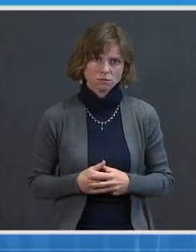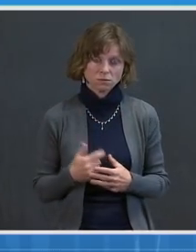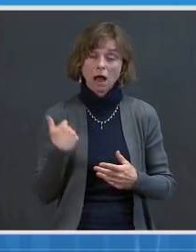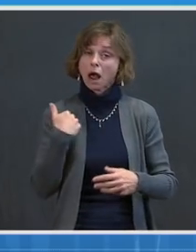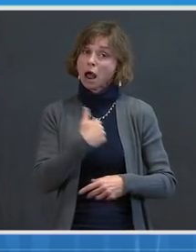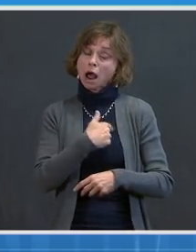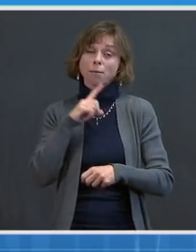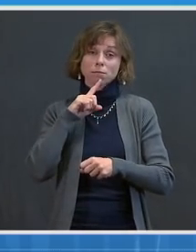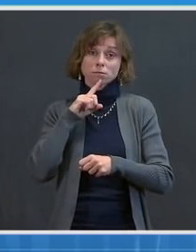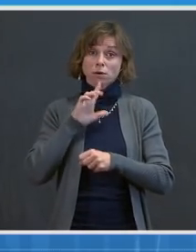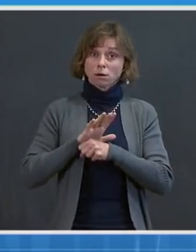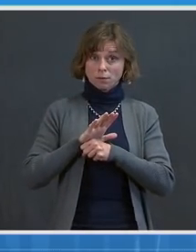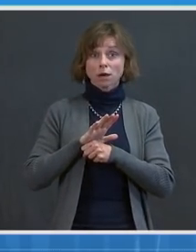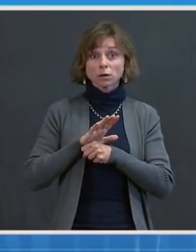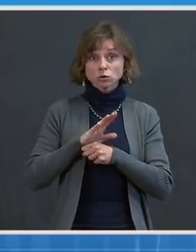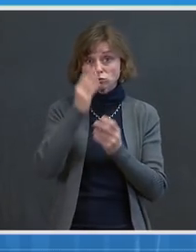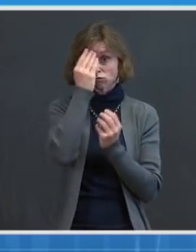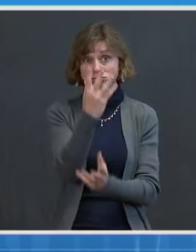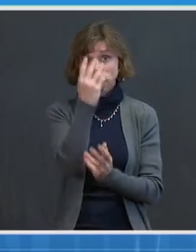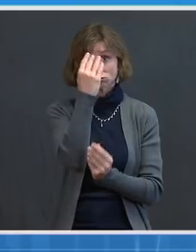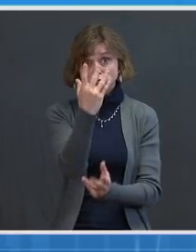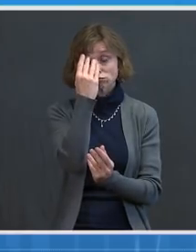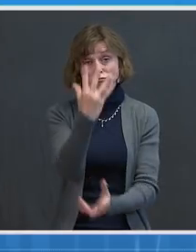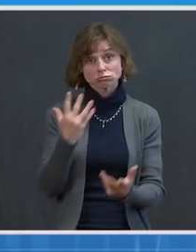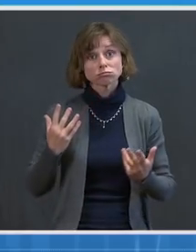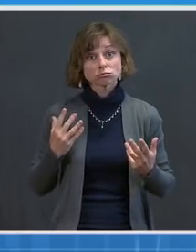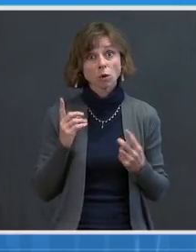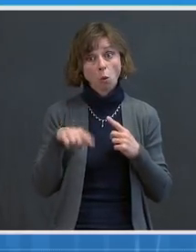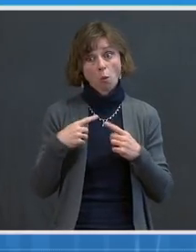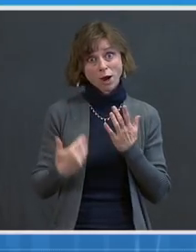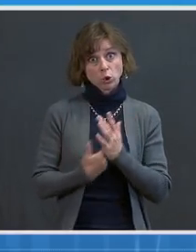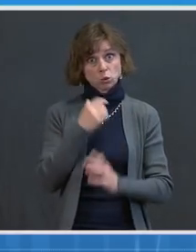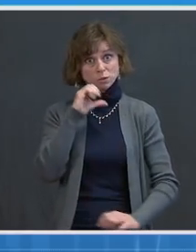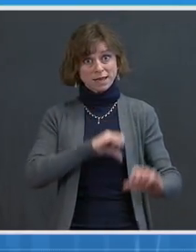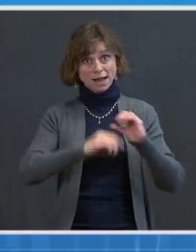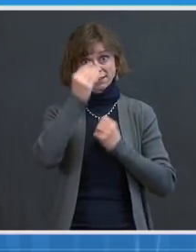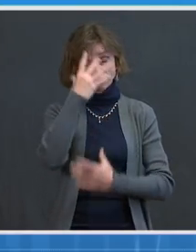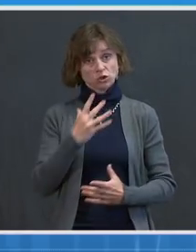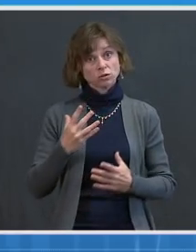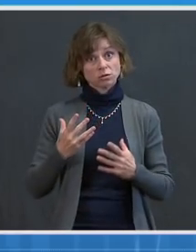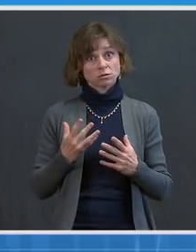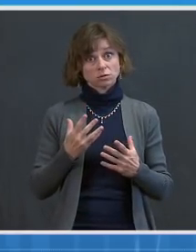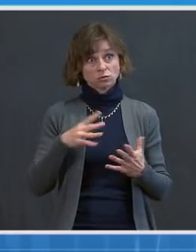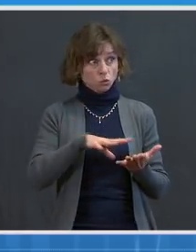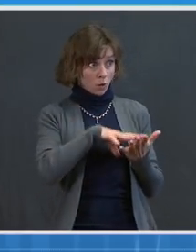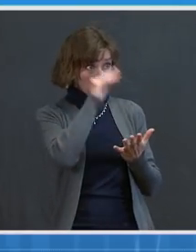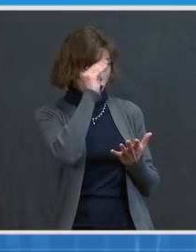as new scientific information becomes available and, importantly, as more people get vaccinated.